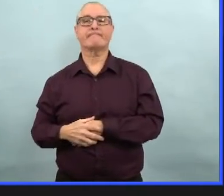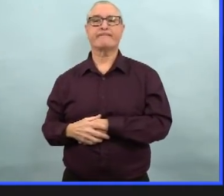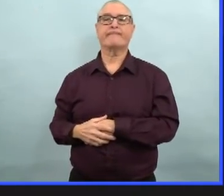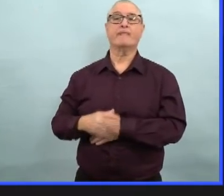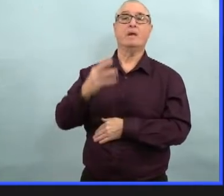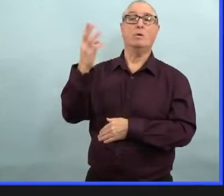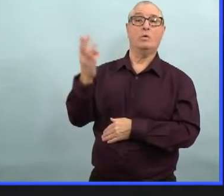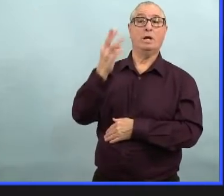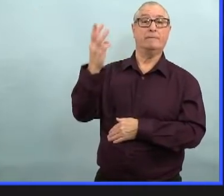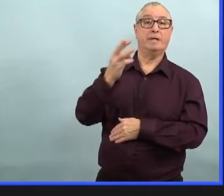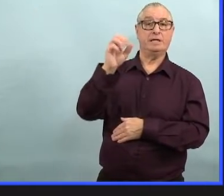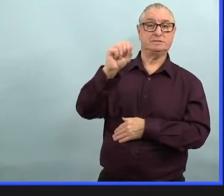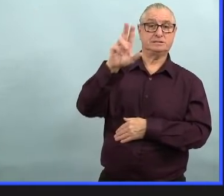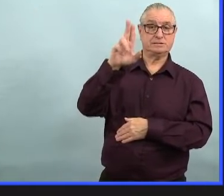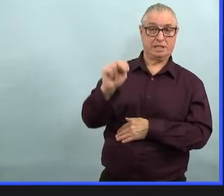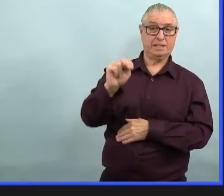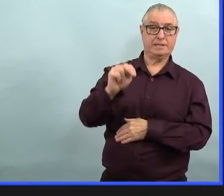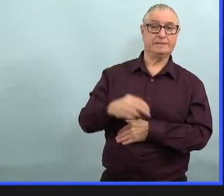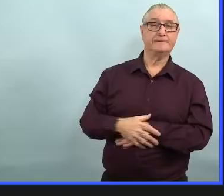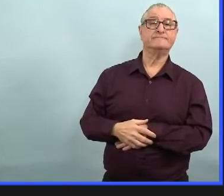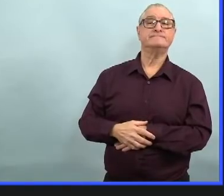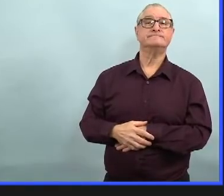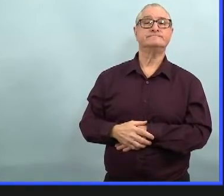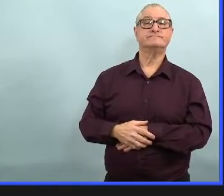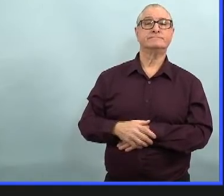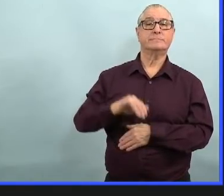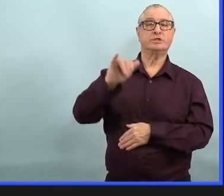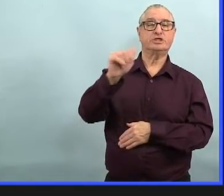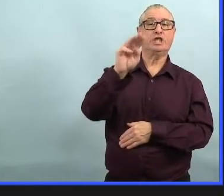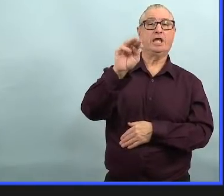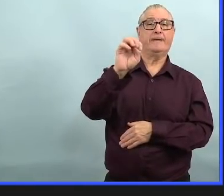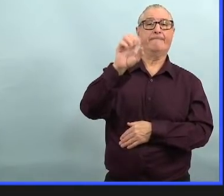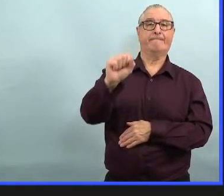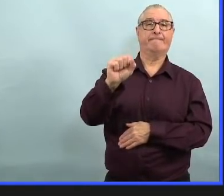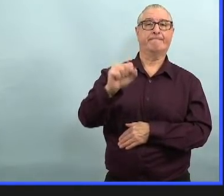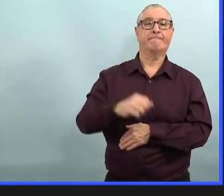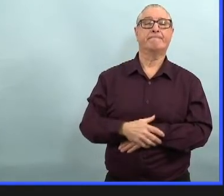question there with these two hospitals closed how dire is the staffing situation